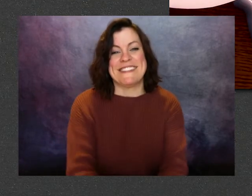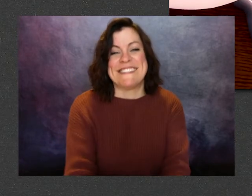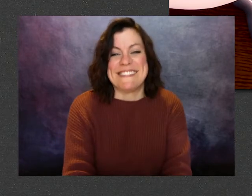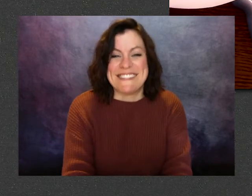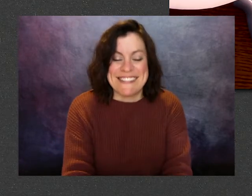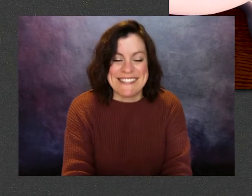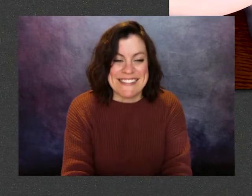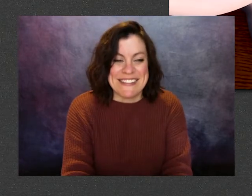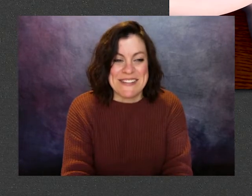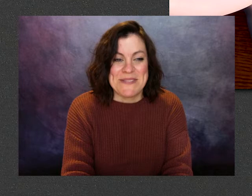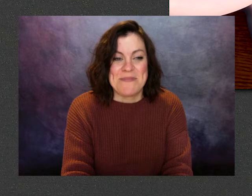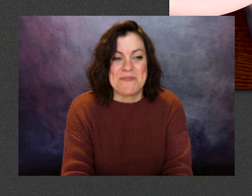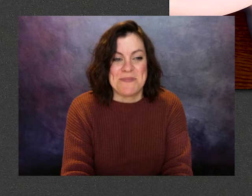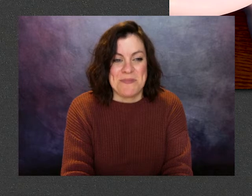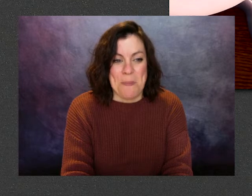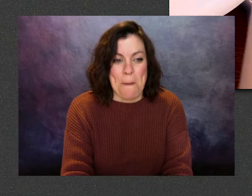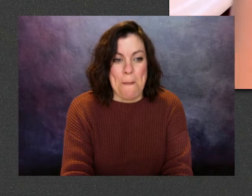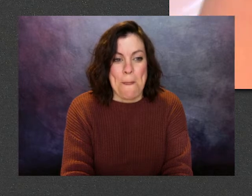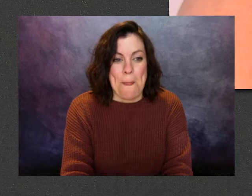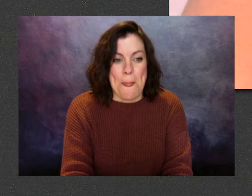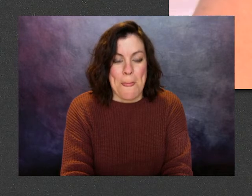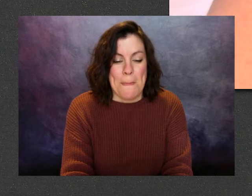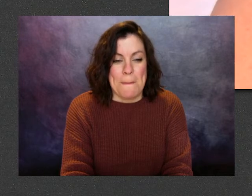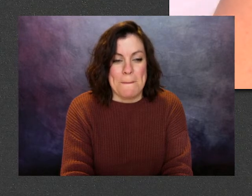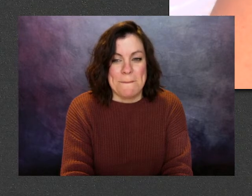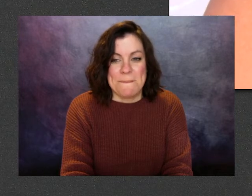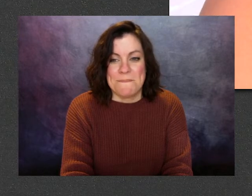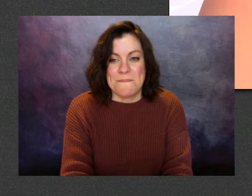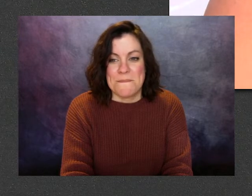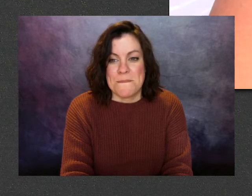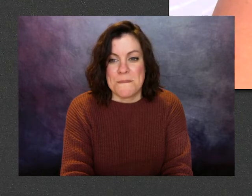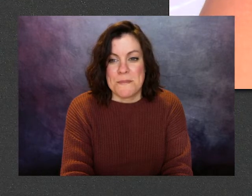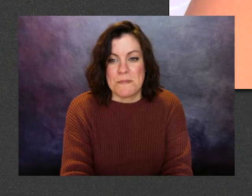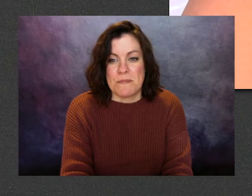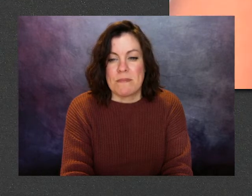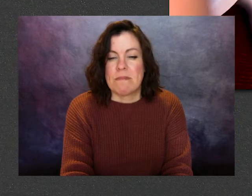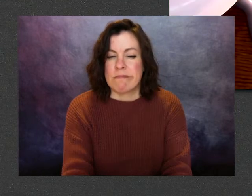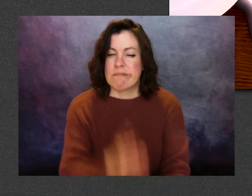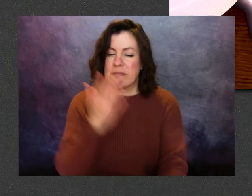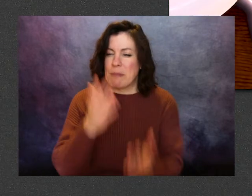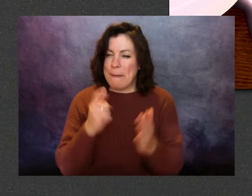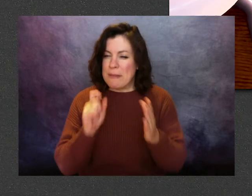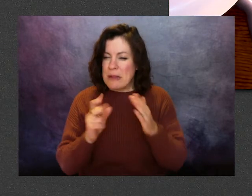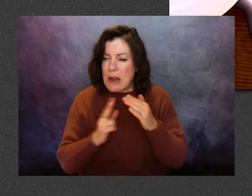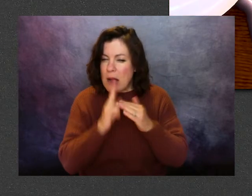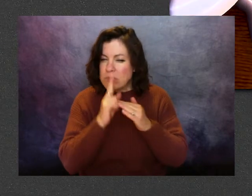there. Here we go. I think I might need to cut, maybe one more.